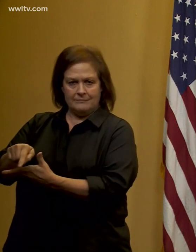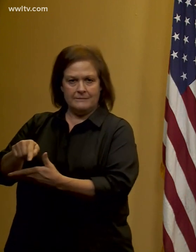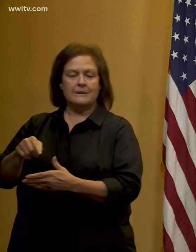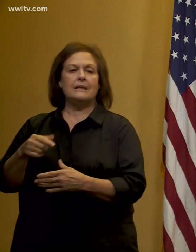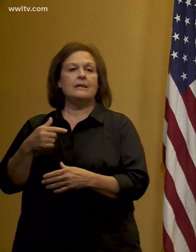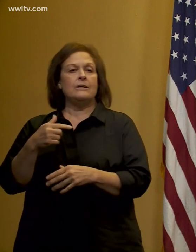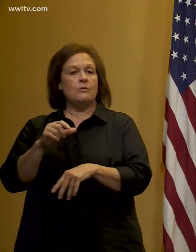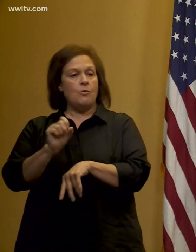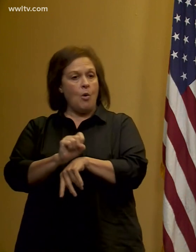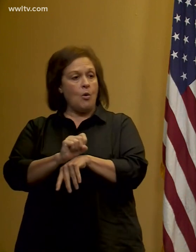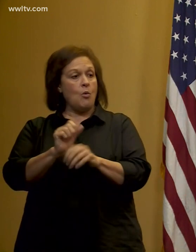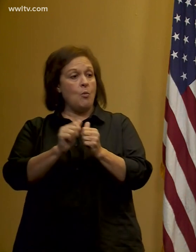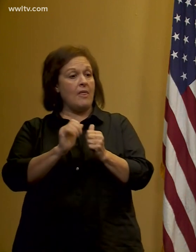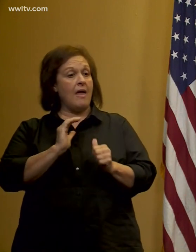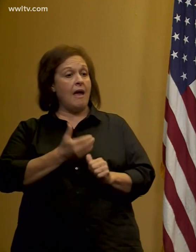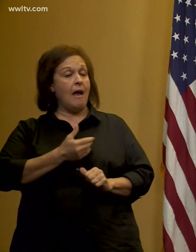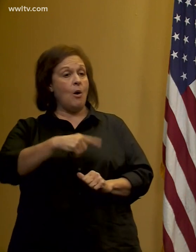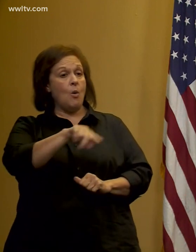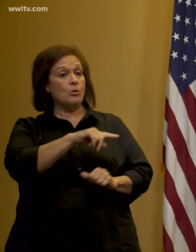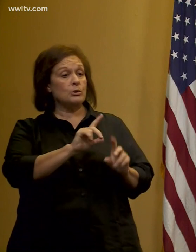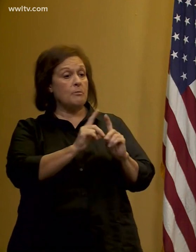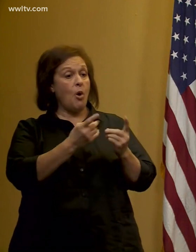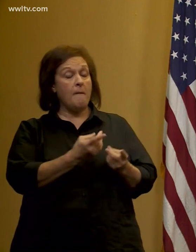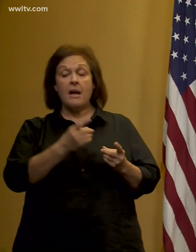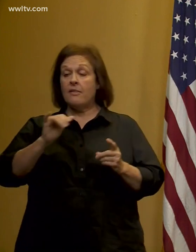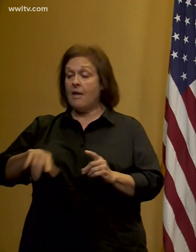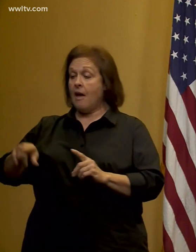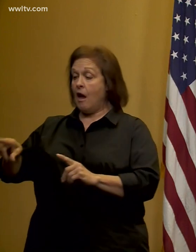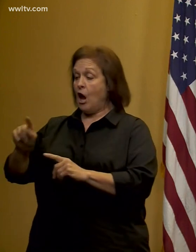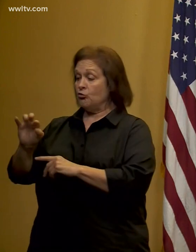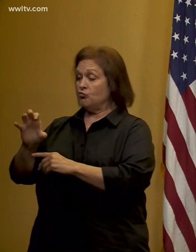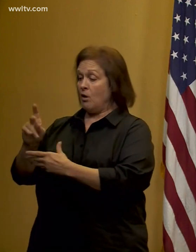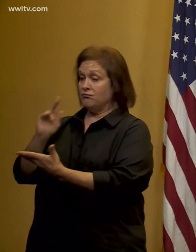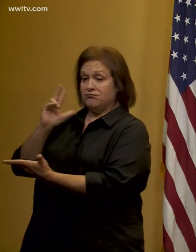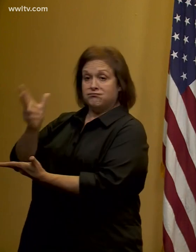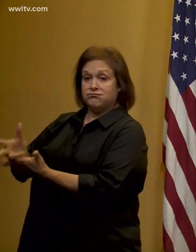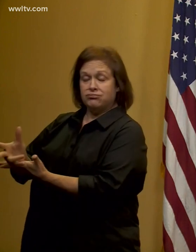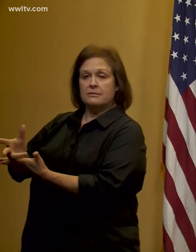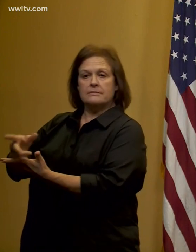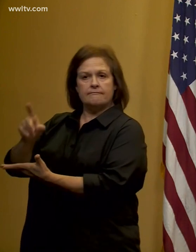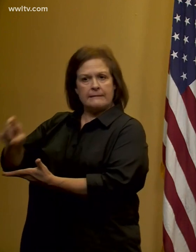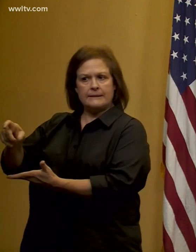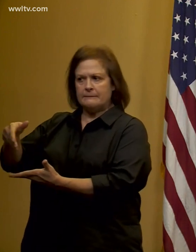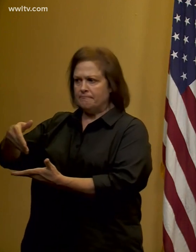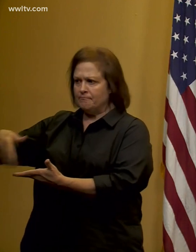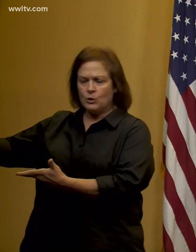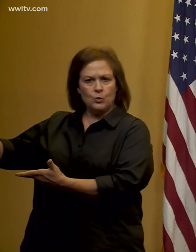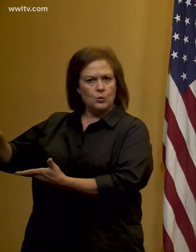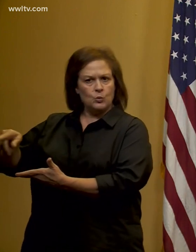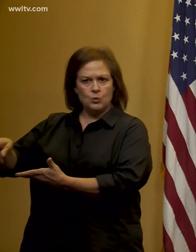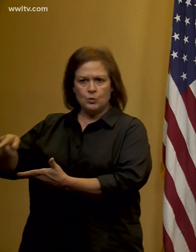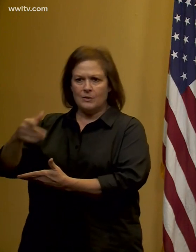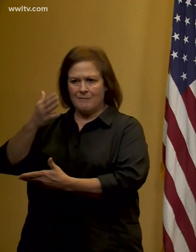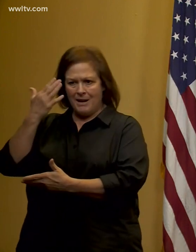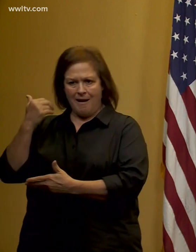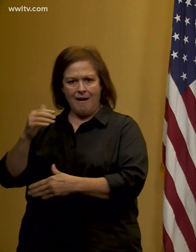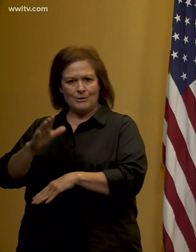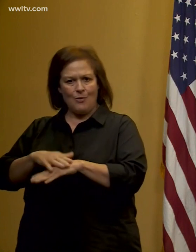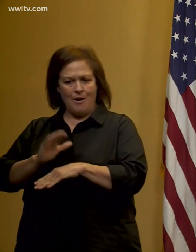PARKED ON OUR NEUTRAL GROUND PARKED ON OUR NEUTRAL GROUND EARLIER PARKED ON OUR NEUTRAL GROUND EARLIER THIS PARKED ON OUR NEUTRAL GROUND EARLIER THIS MORNING. EARLIER THIS MORNING. EARLIER THIS MORNING. WE EARLIER THIS MORNING. WE WERE EARLIER THIS MORNING. WE WERE ABLE EARLIER THIS MORNING. WE WERE ABLE TO EARLIER THIS MORNING. WE WERE ABLE TO WORKING WE WERE ABLE TO WORKING WE WERE ABLE TO WORKING TOGETHER WE WERE ABLE TO WORKING TOGETHER WITH WE WERE ABLE TO WORKING TOGETHER WITH OUR WE WERE ABLE TO WORKING TOGETHER WITH OUR DEPARTMENT'S TOGETHER WITH OUR DEPARTMENT'S TOGETHER WITH OUR DEPARTMENT'S GET TOGETHER WITH OUR DEPARTMENT'S GET THE TOGETHER WITH OUR DEPARTMENT'S GET THE OWNER TOGETHER WITH OUR DEPARTMENT'S GET THE OWNER OF TOGETHER WITH OUR DEPARTMENT'S GET THE OWNER OF THAT TOGETHER WITH OUR DEPARTMENT'S GET THE OWNER OF THAT 18 GET THE OWNER OF THAT 18 GET THE OWNER OF THAT 18 WHEELER